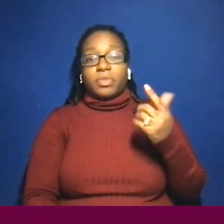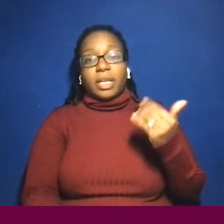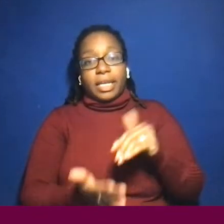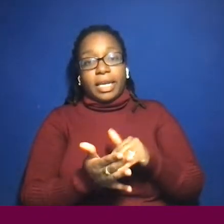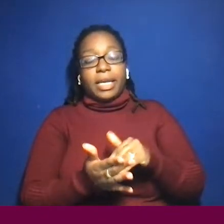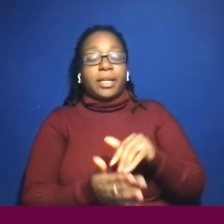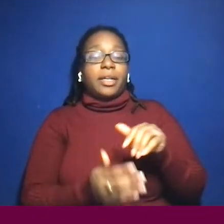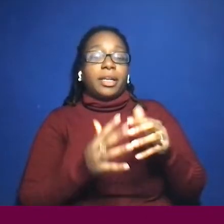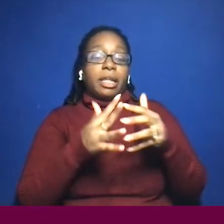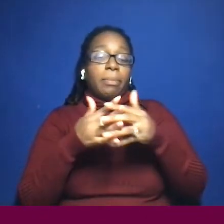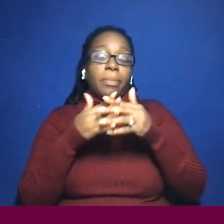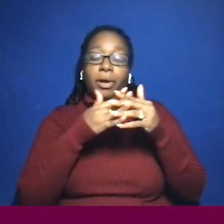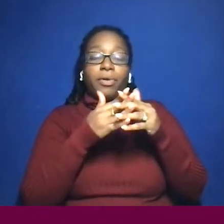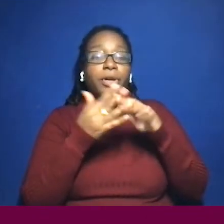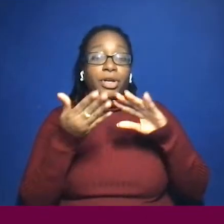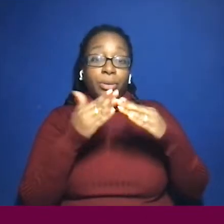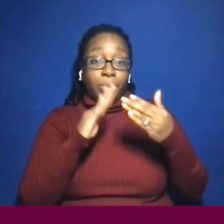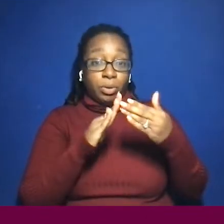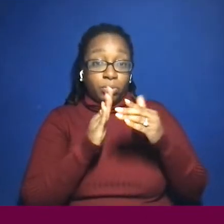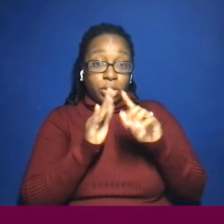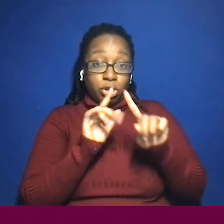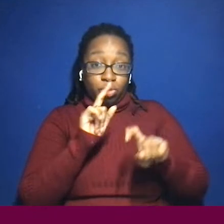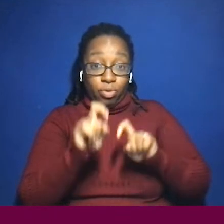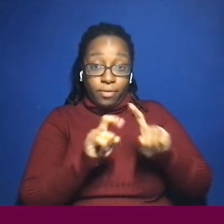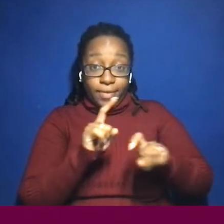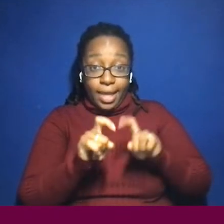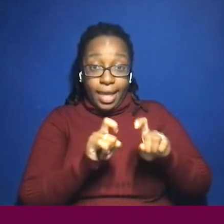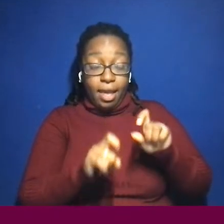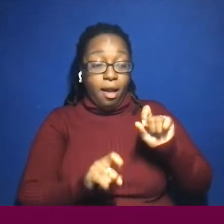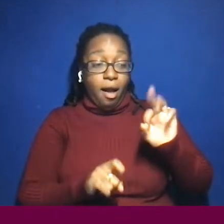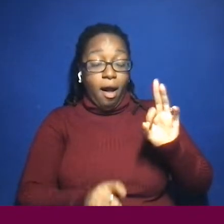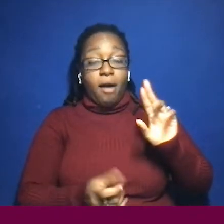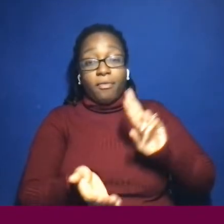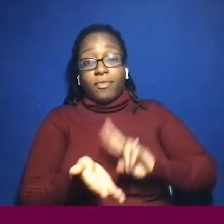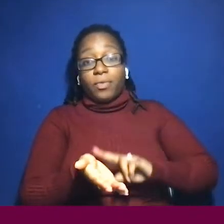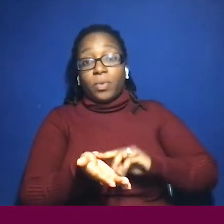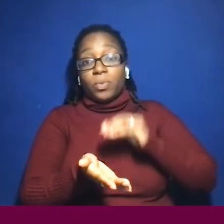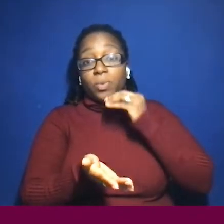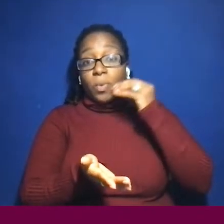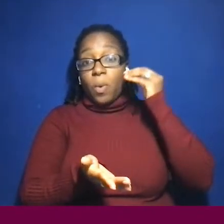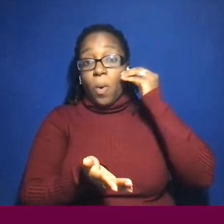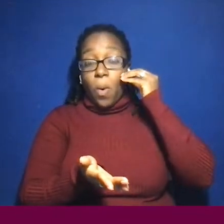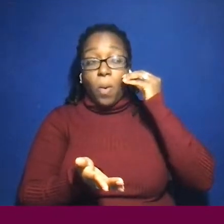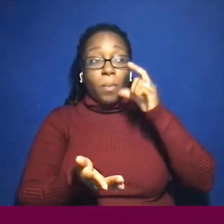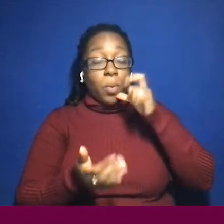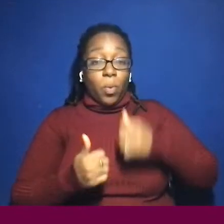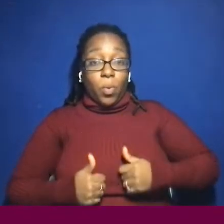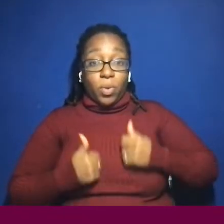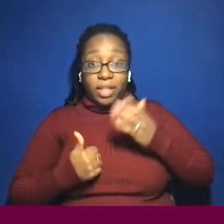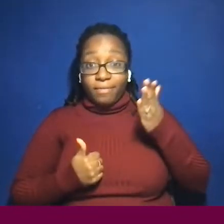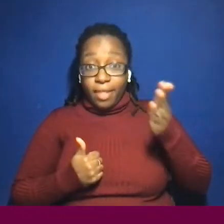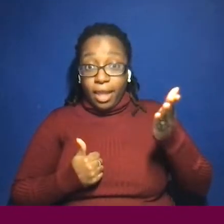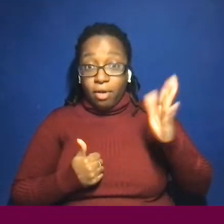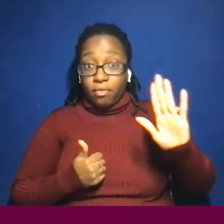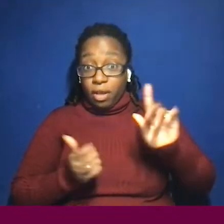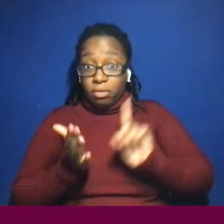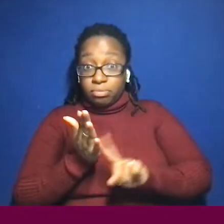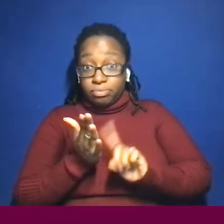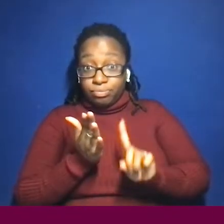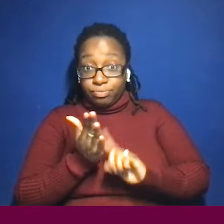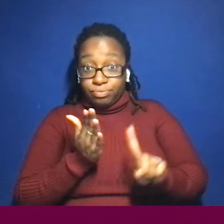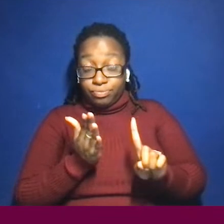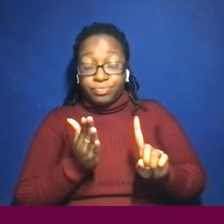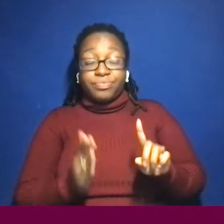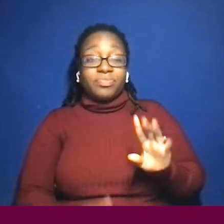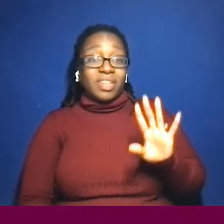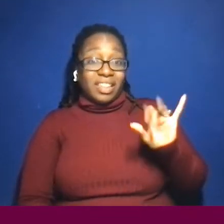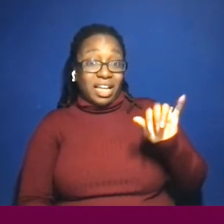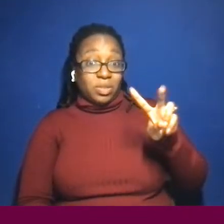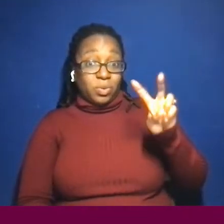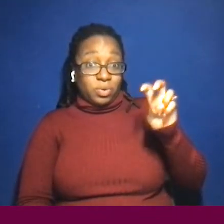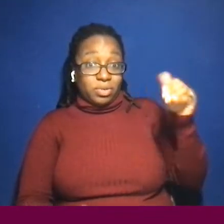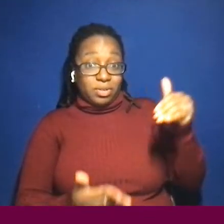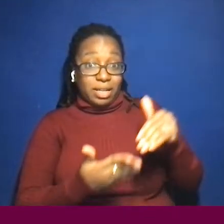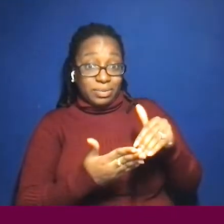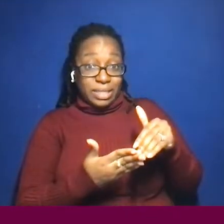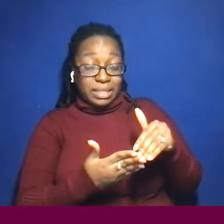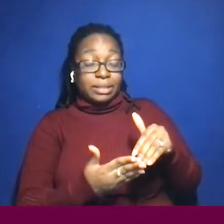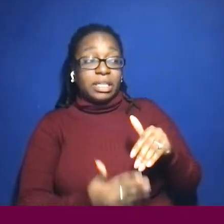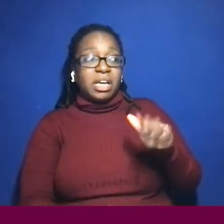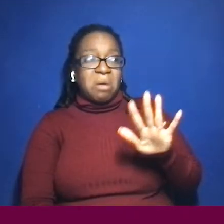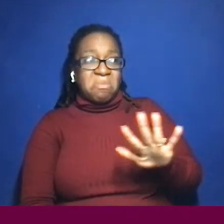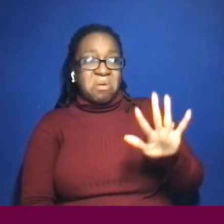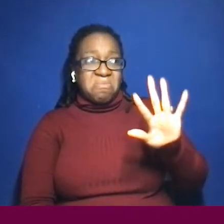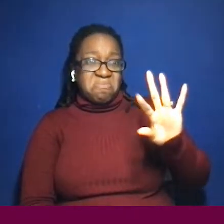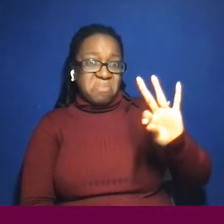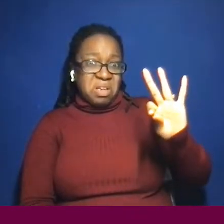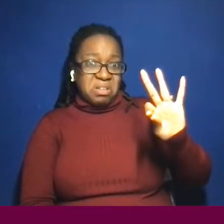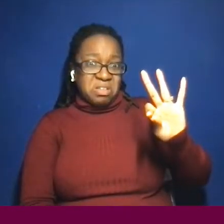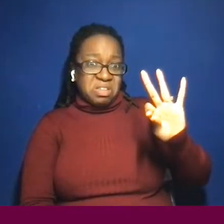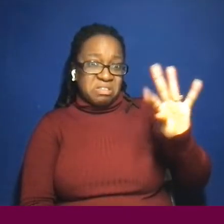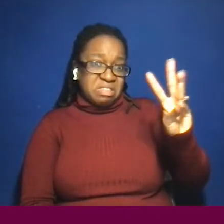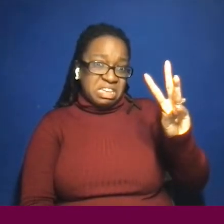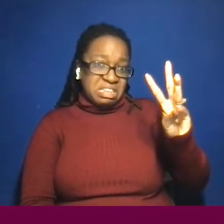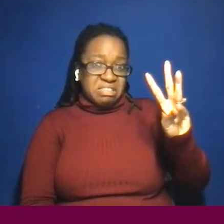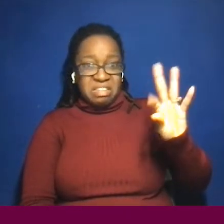American Community Survey of nursing home residency statistics, almost 97% of people in